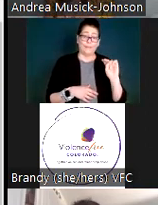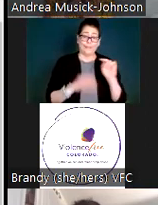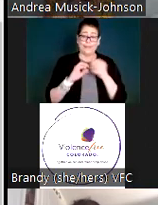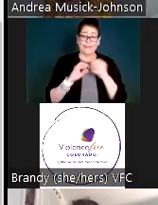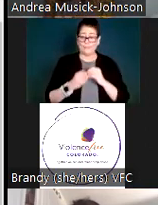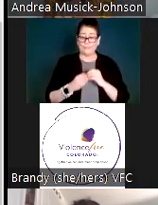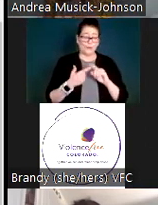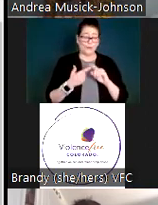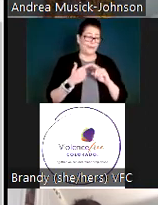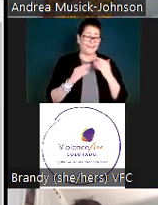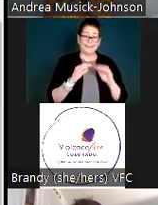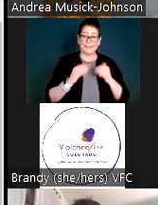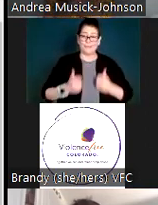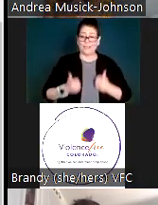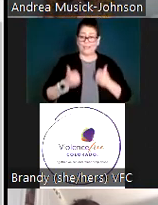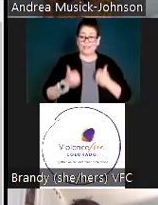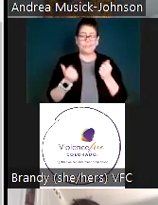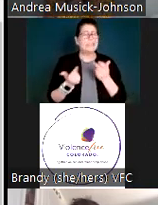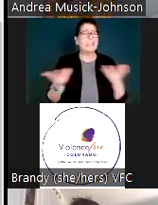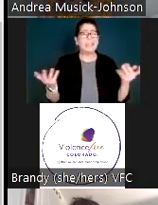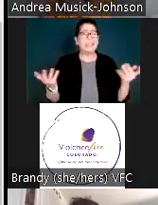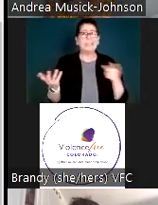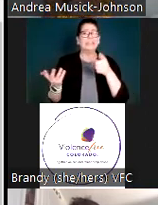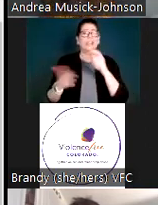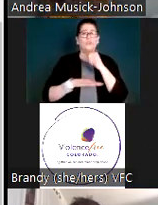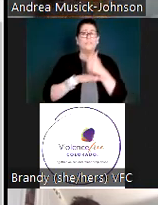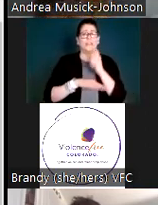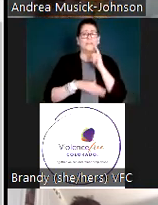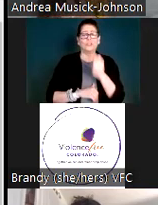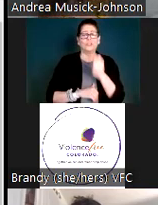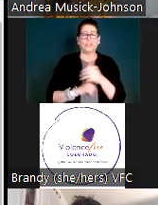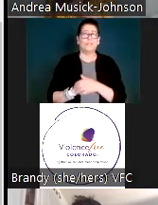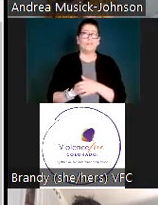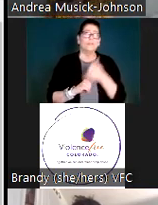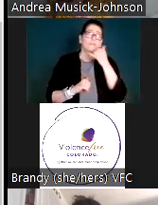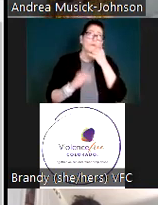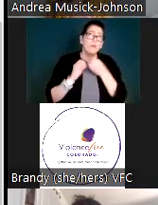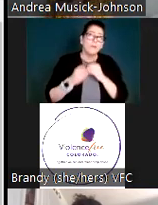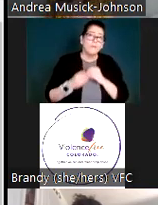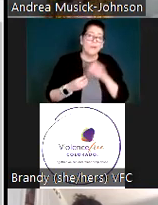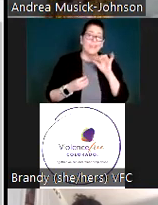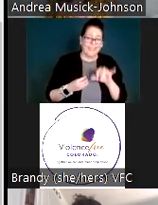and your anything that you have set up for you, your phone number, that's all located here.